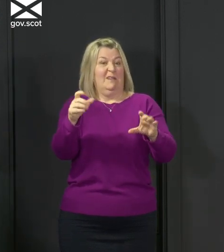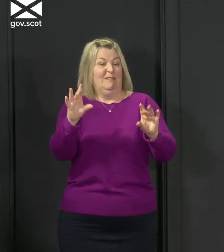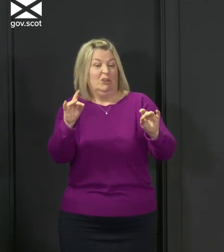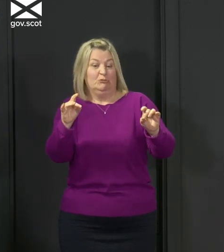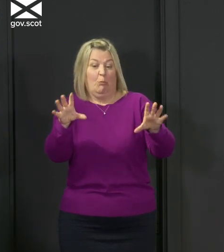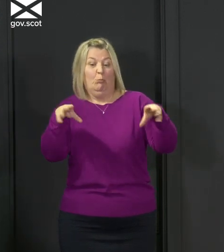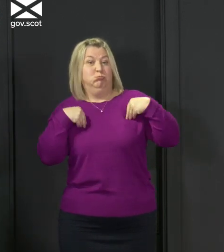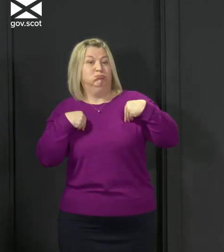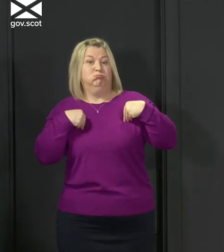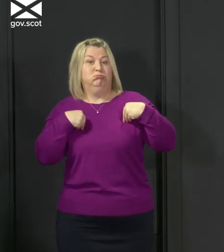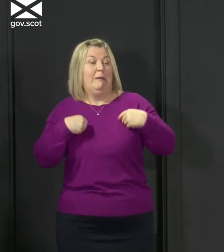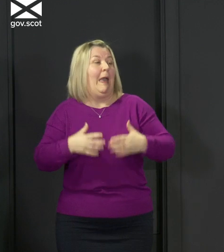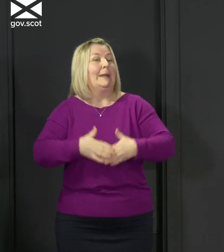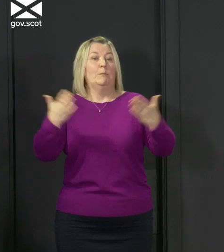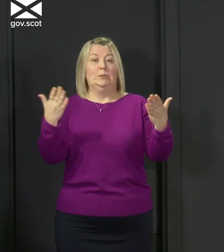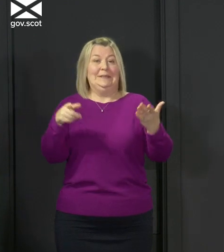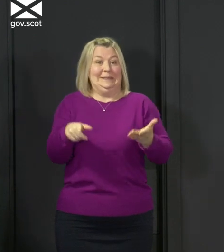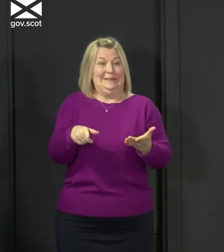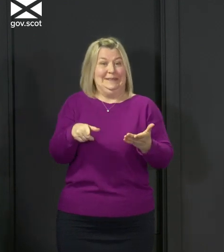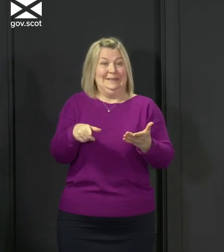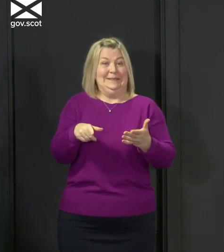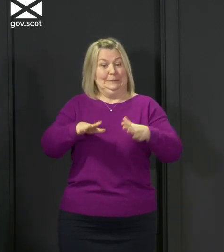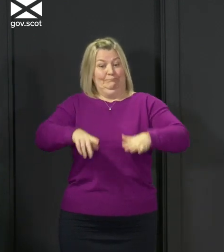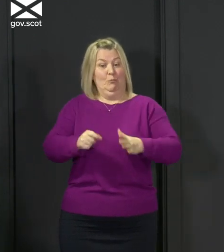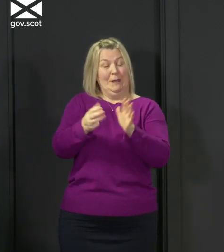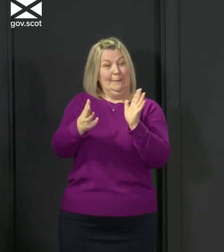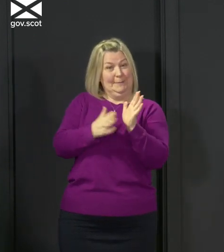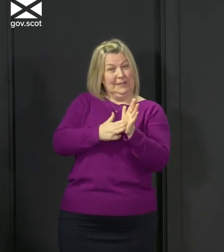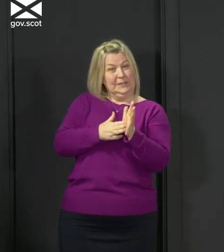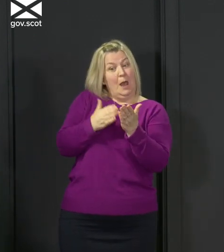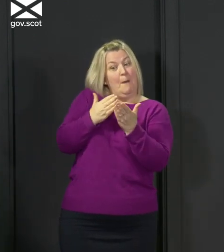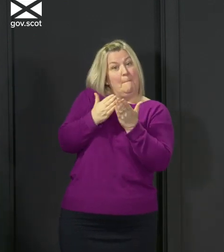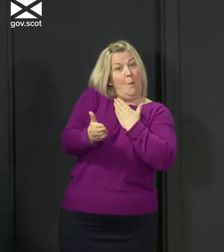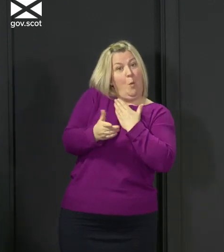The fact that the Prime Minister is undergoing tests is a further reminder of that. I want